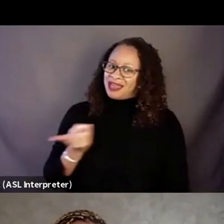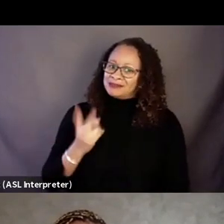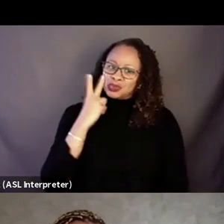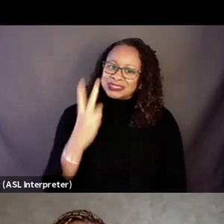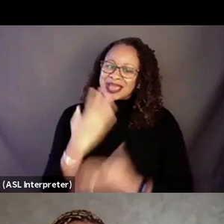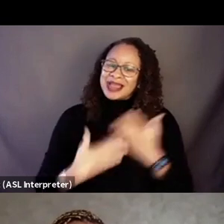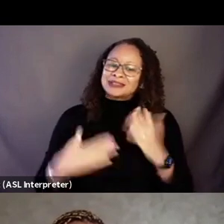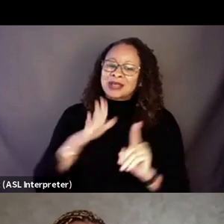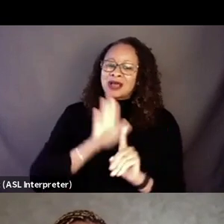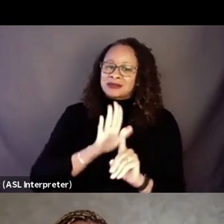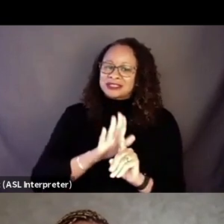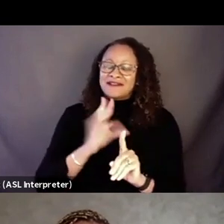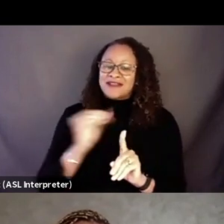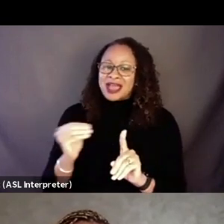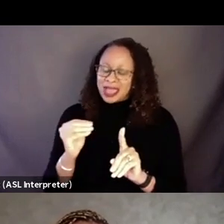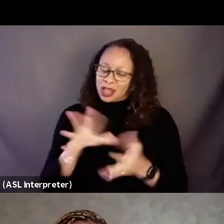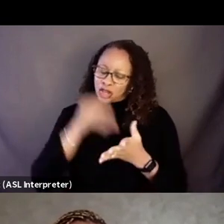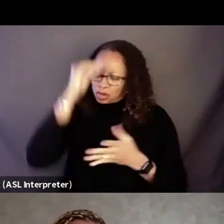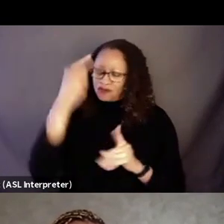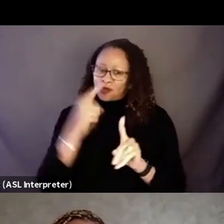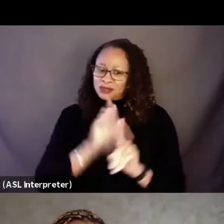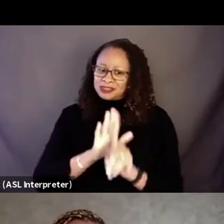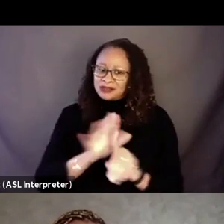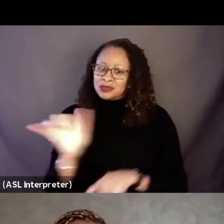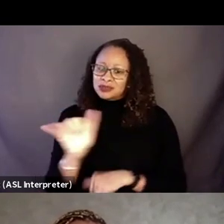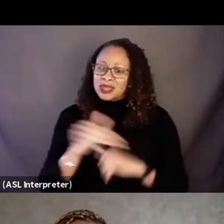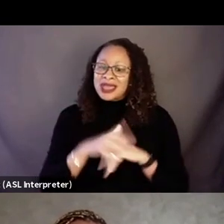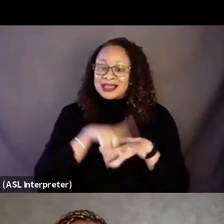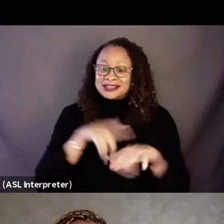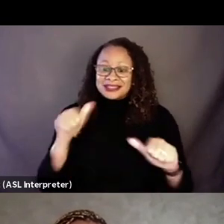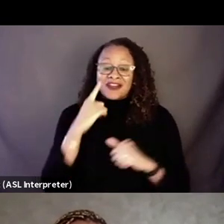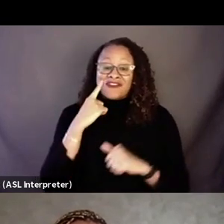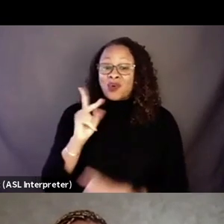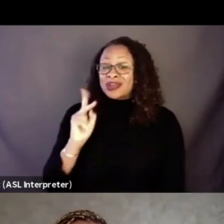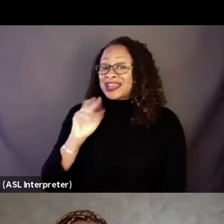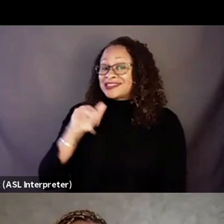of themselves and learn that for themselves as well. But at the same times for Kenyans to see that as well